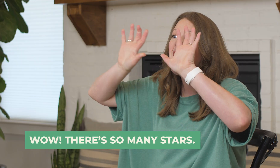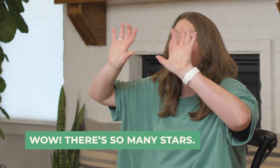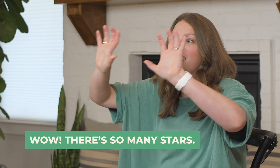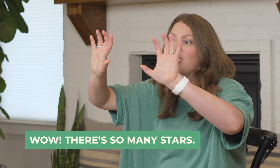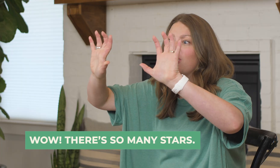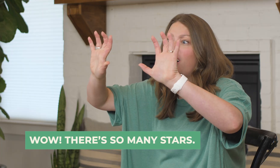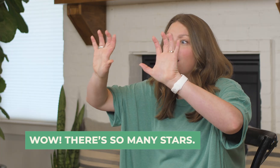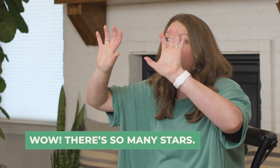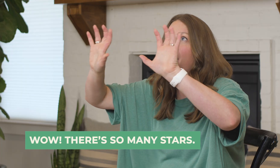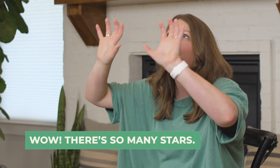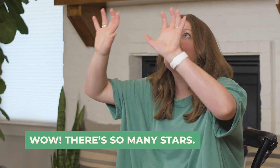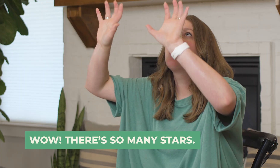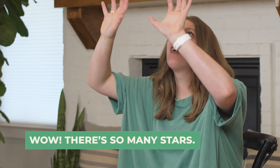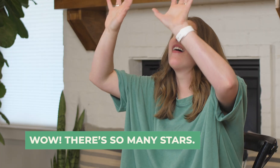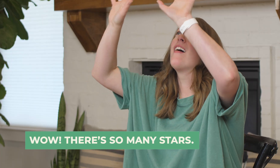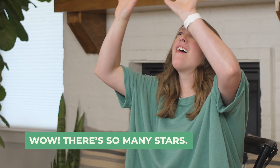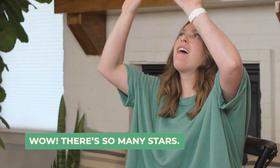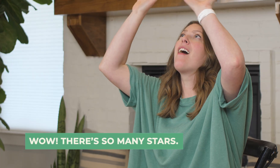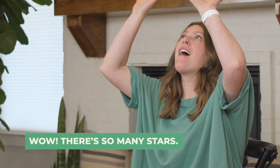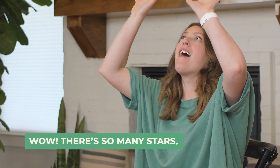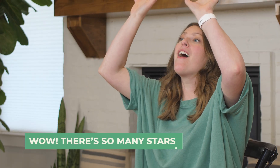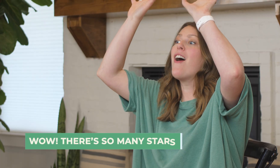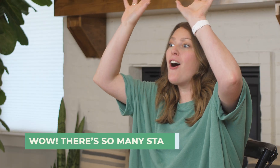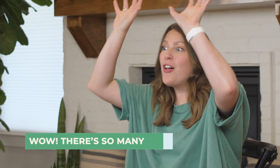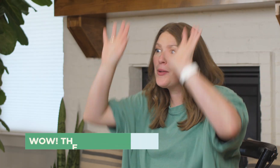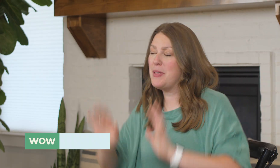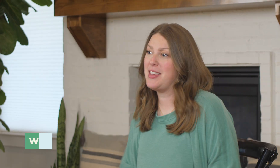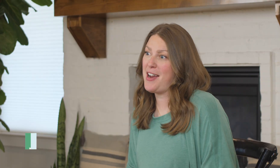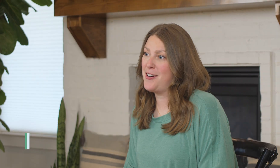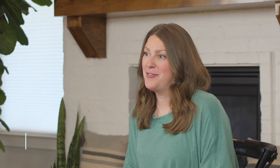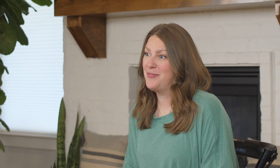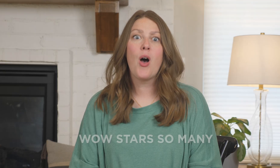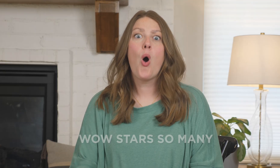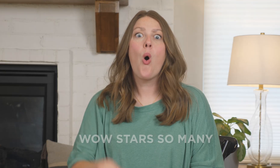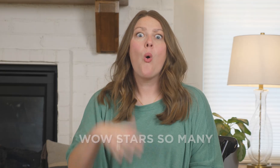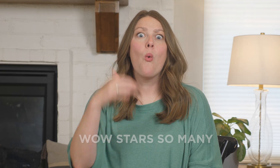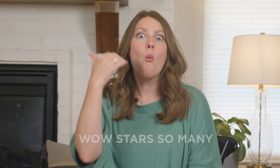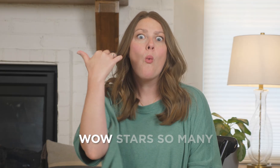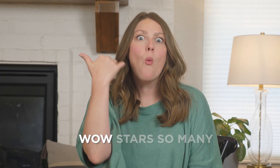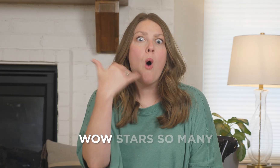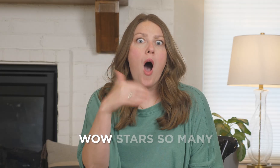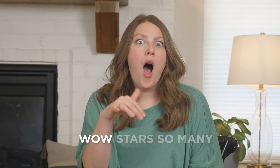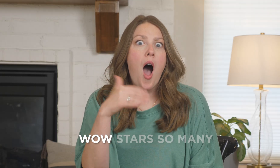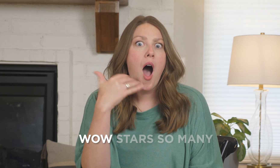And then this claw. Five all up in the air.